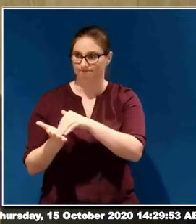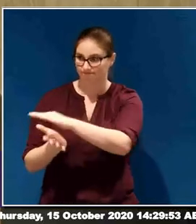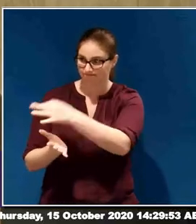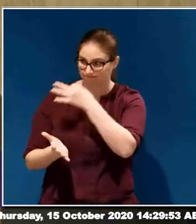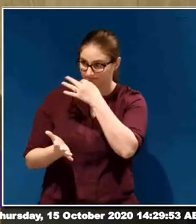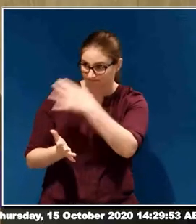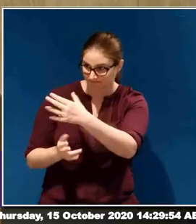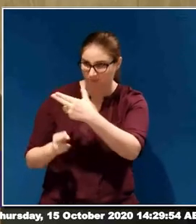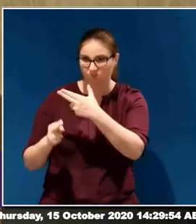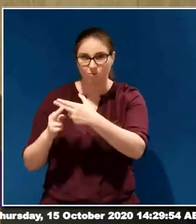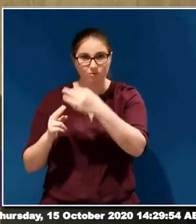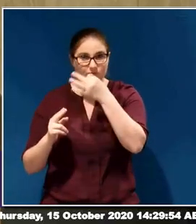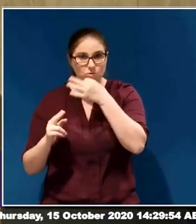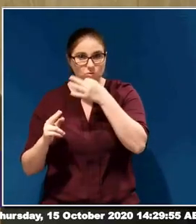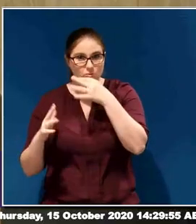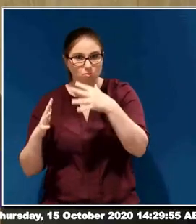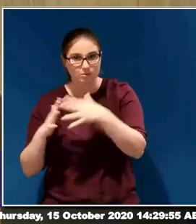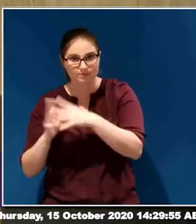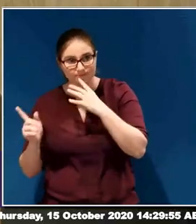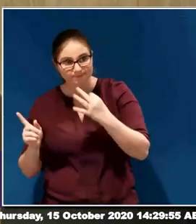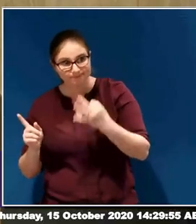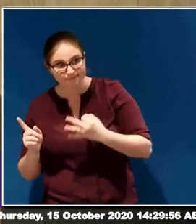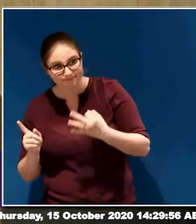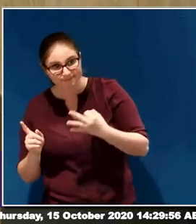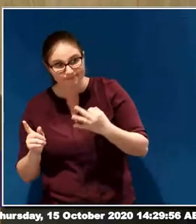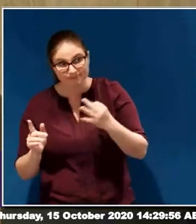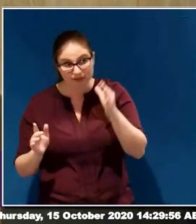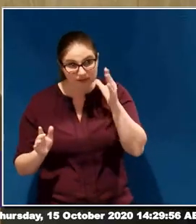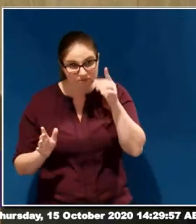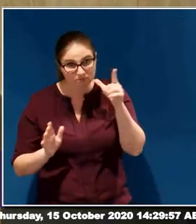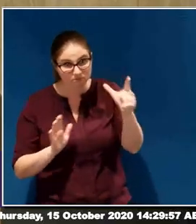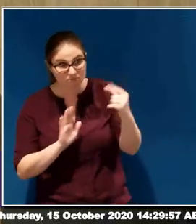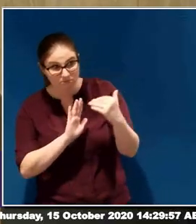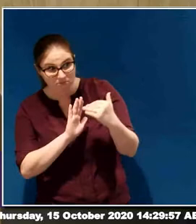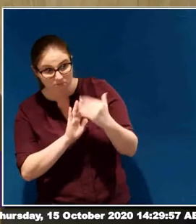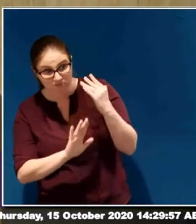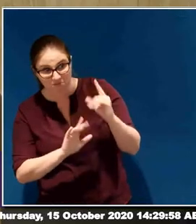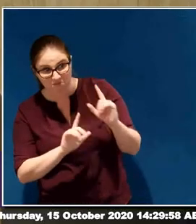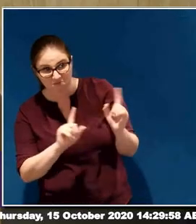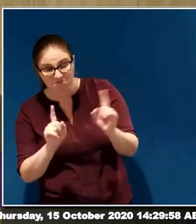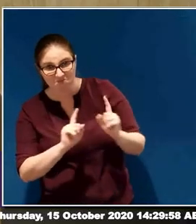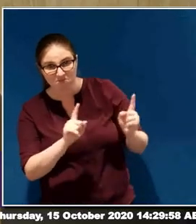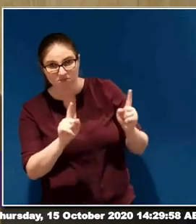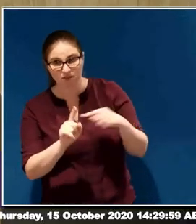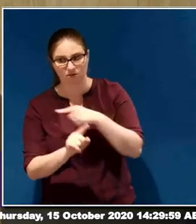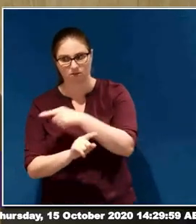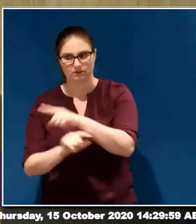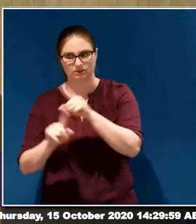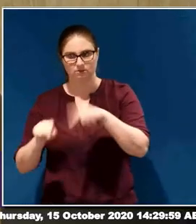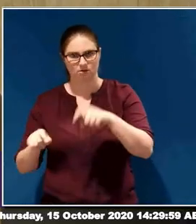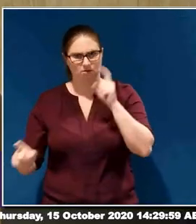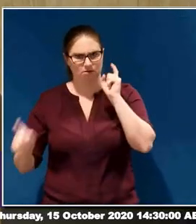really worried about their exams and their assignments, and so do the parents, and so they contact me and say "We haven't got any work.